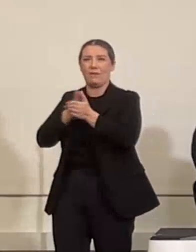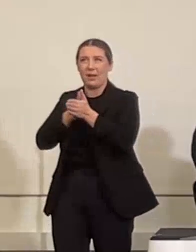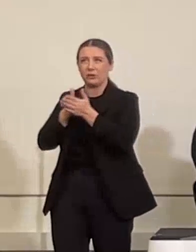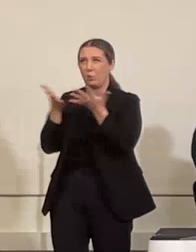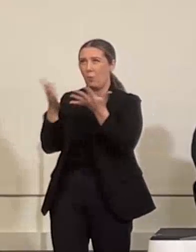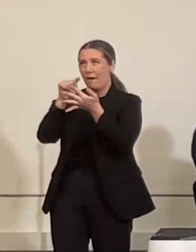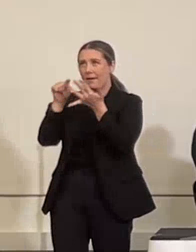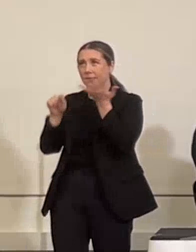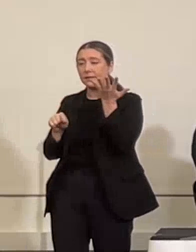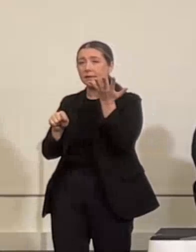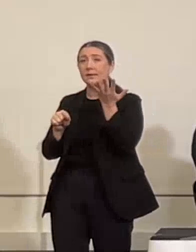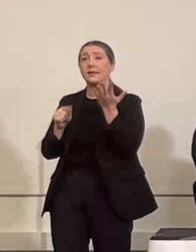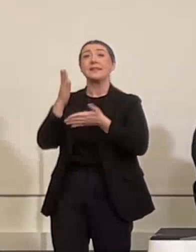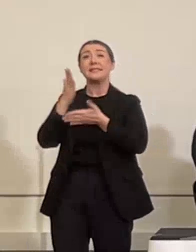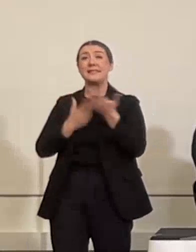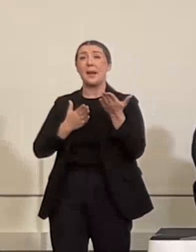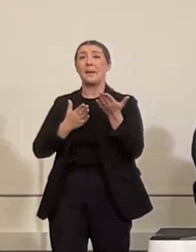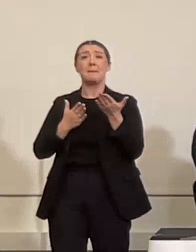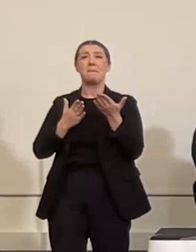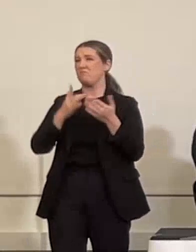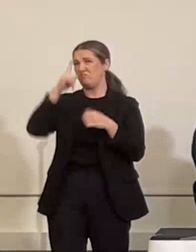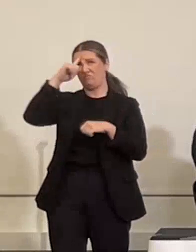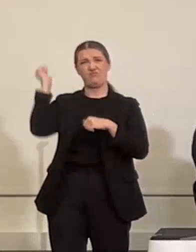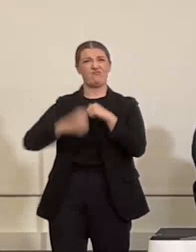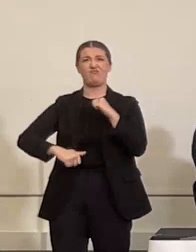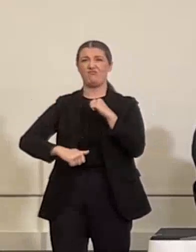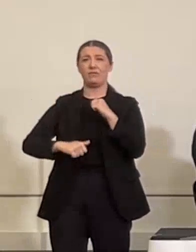Some of them might be hard of mind, others you can show.